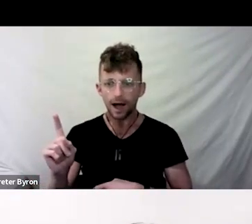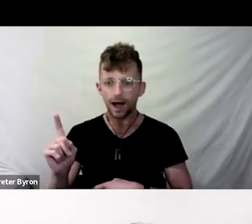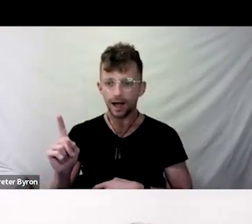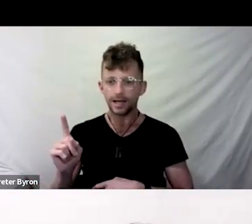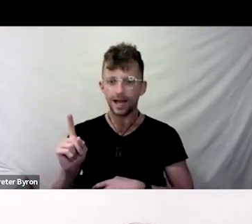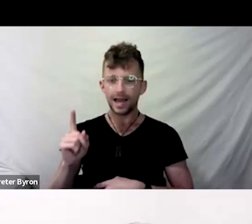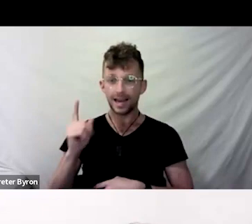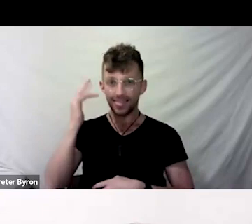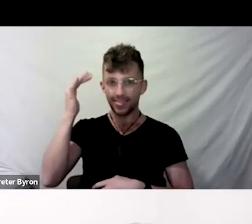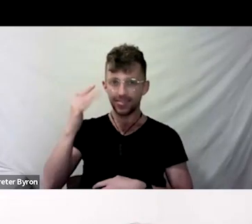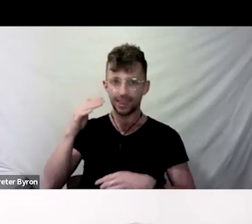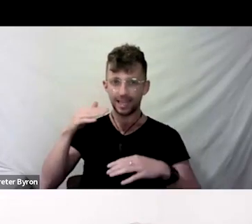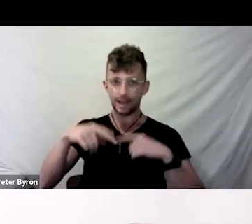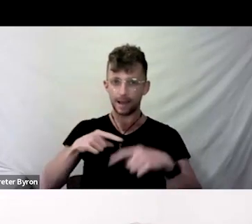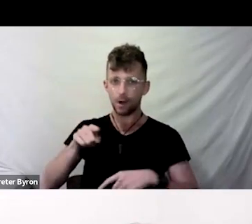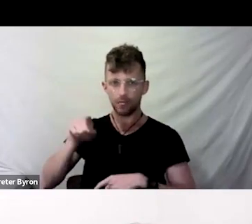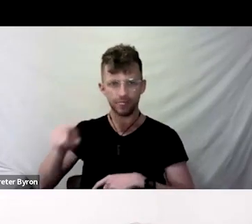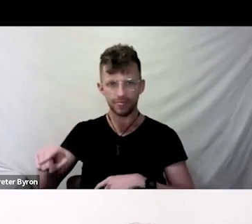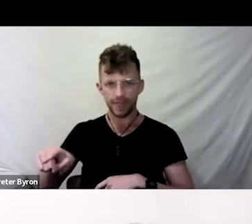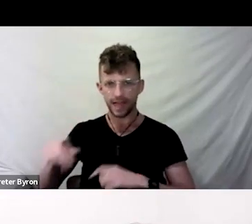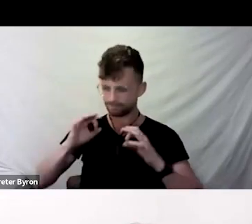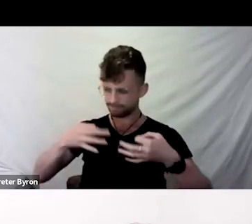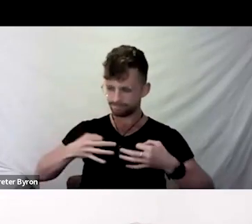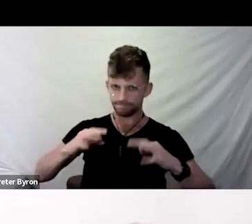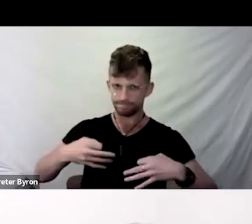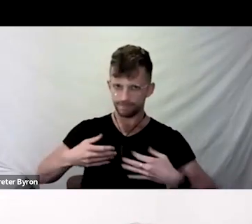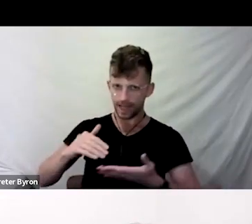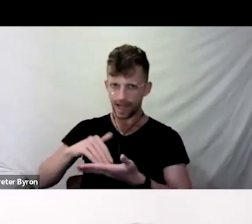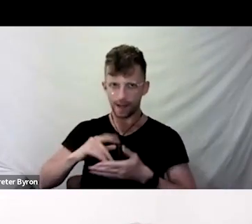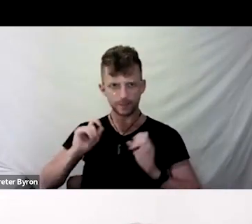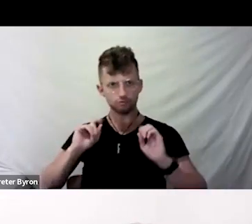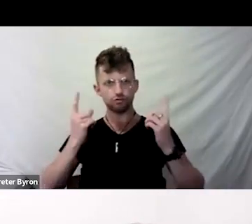and traveling with them, and that will depend on the purpose of the allocation.